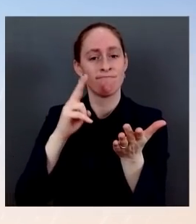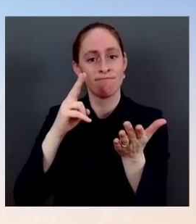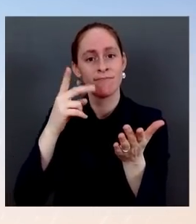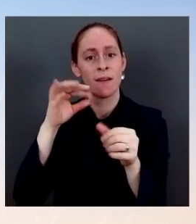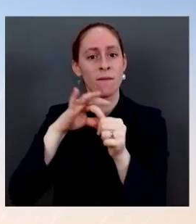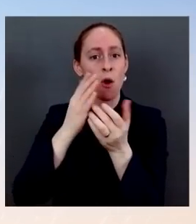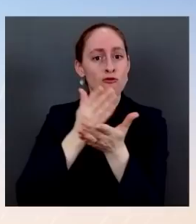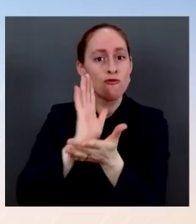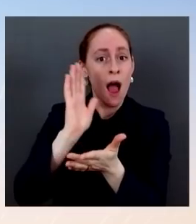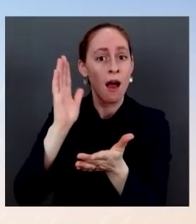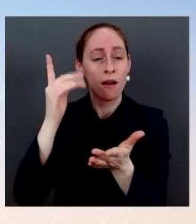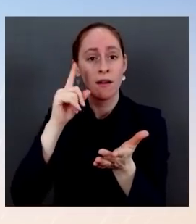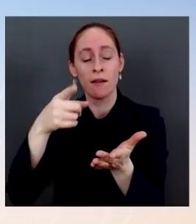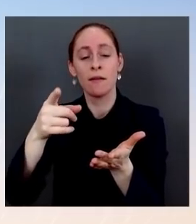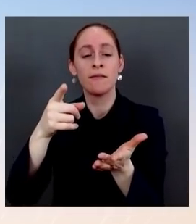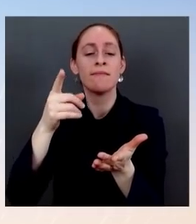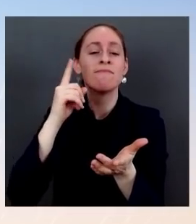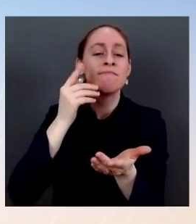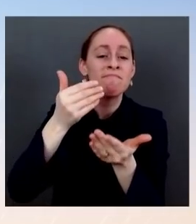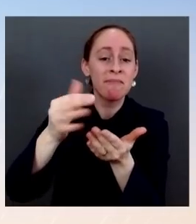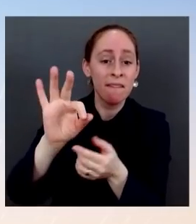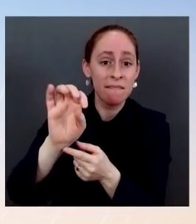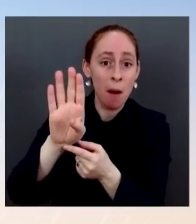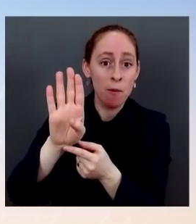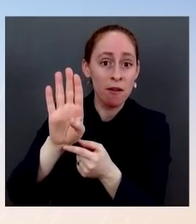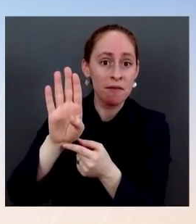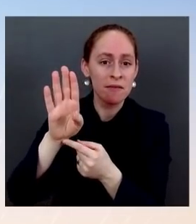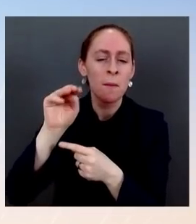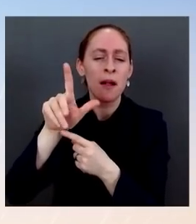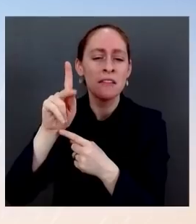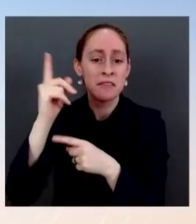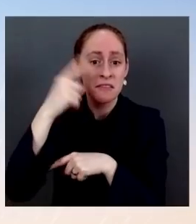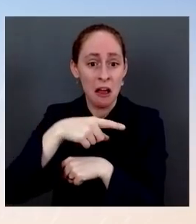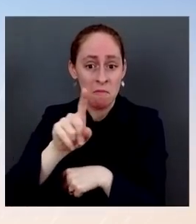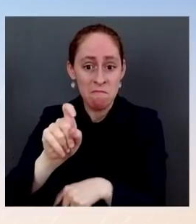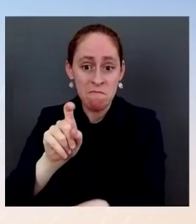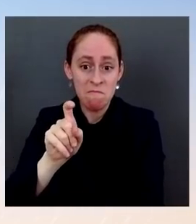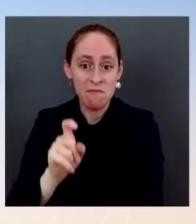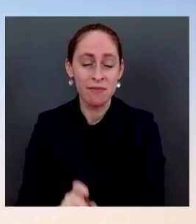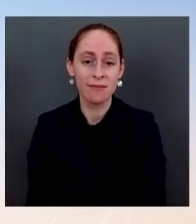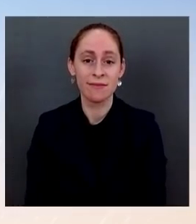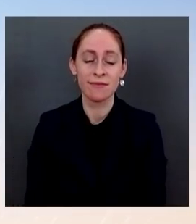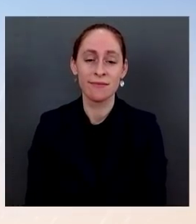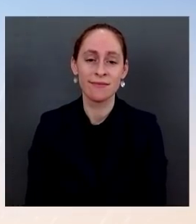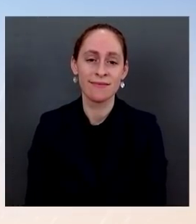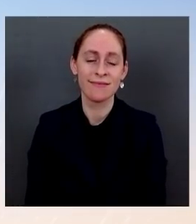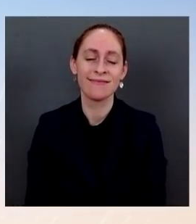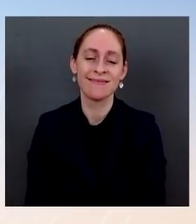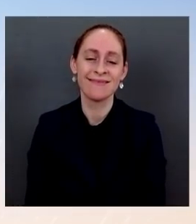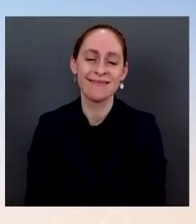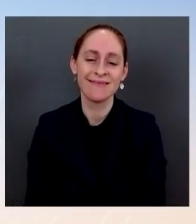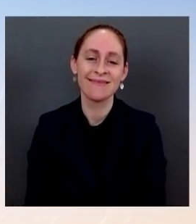advocates out there who have been out there protesting and calling for movement on this. We agree with and understand that,